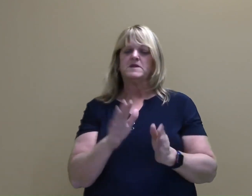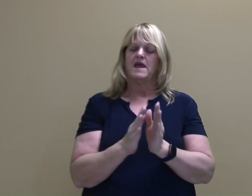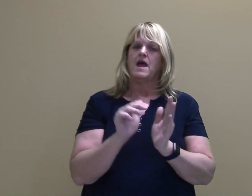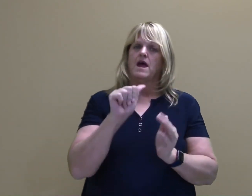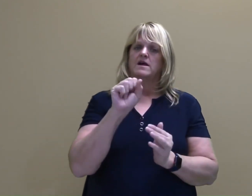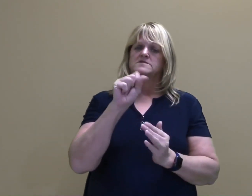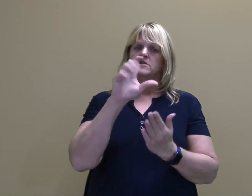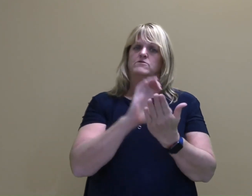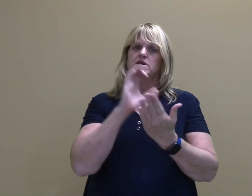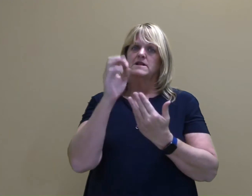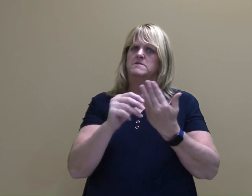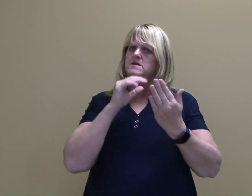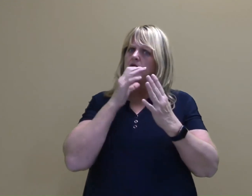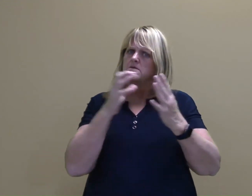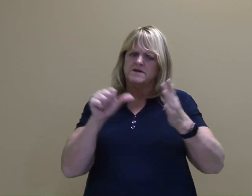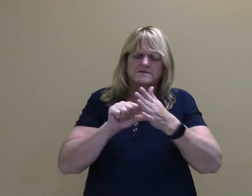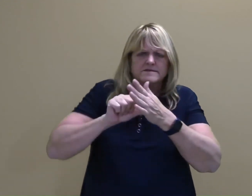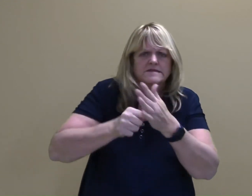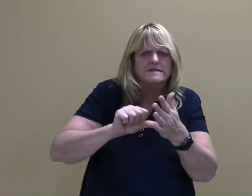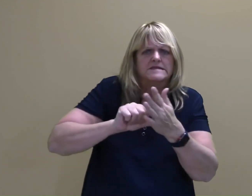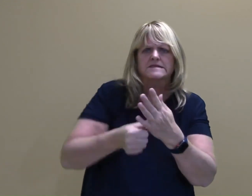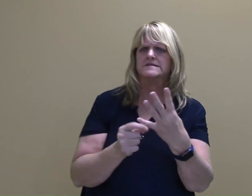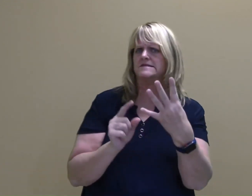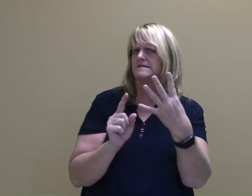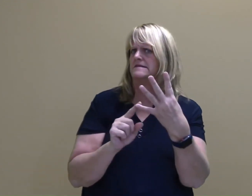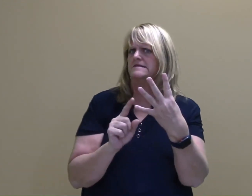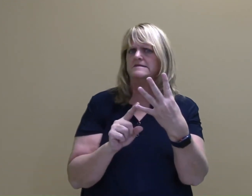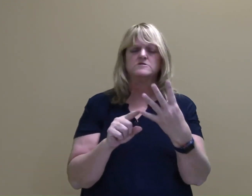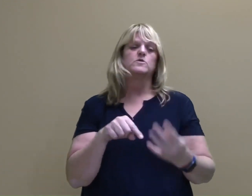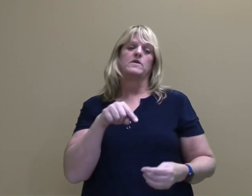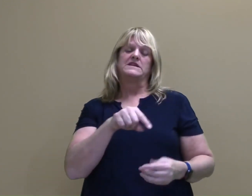Because ASL curricula typically do not devote much attention to head movements,